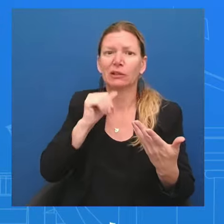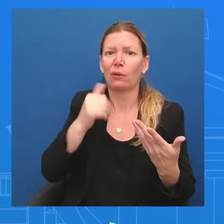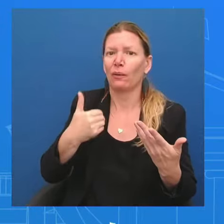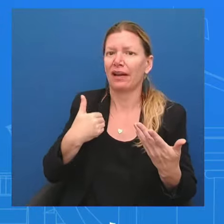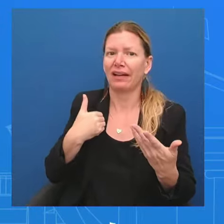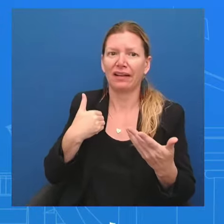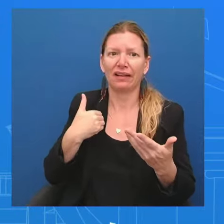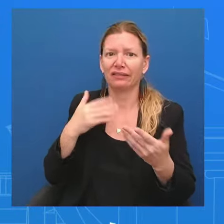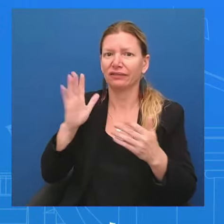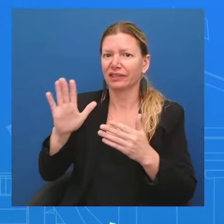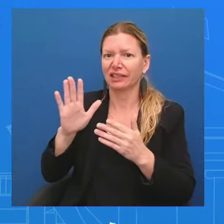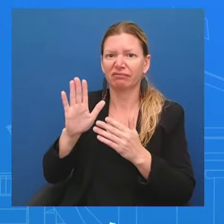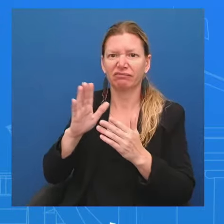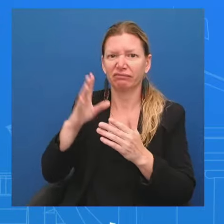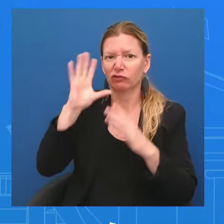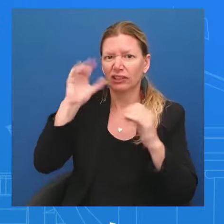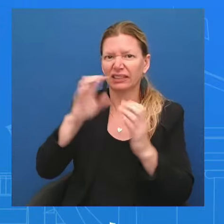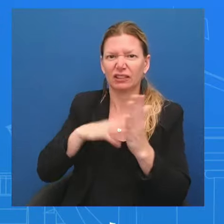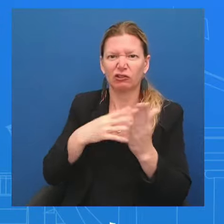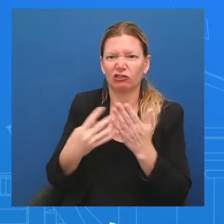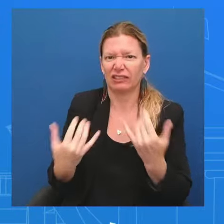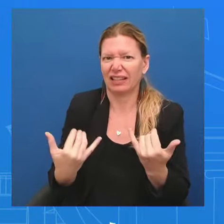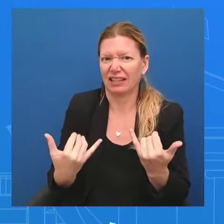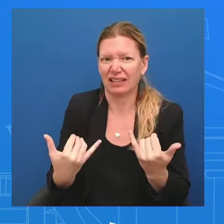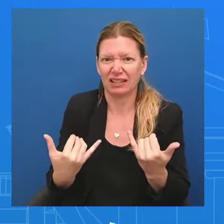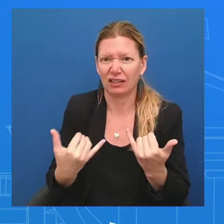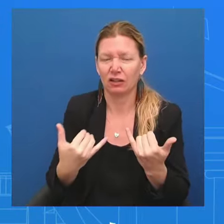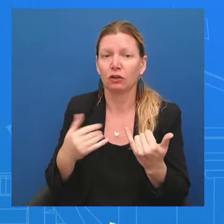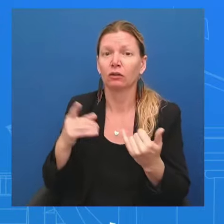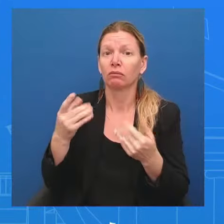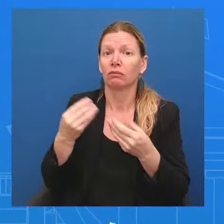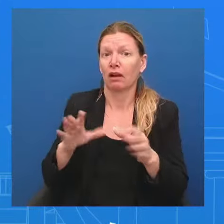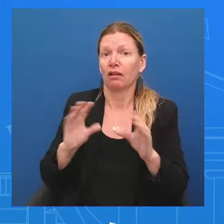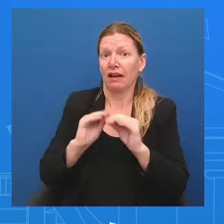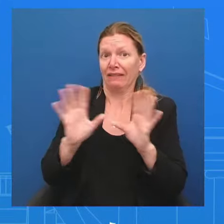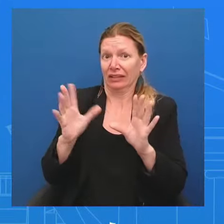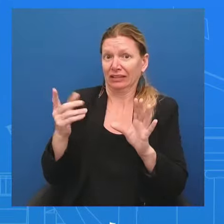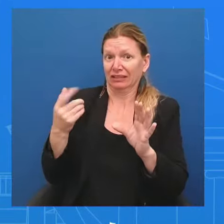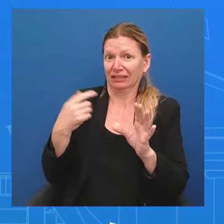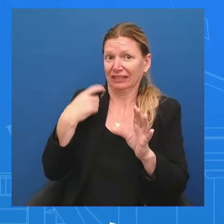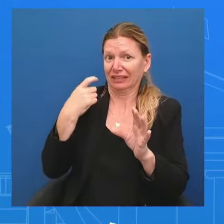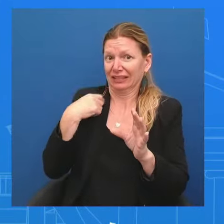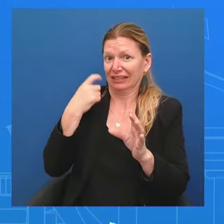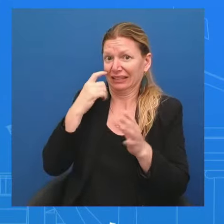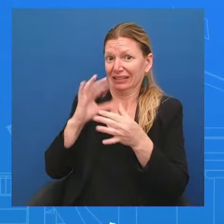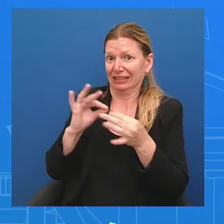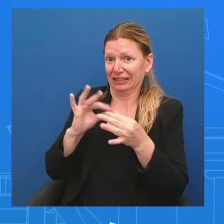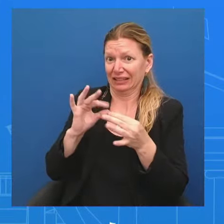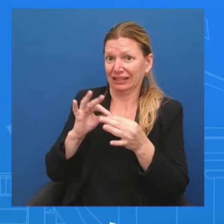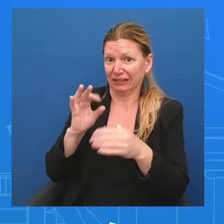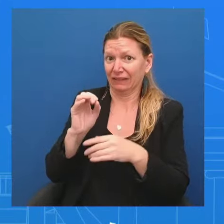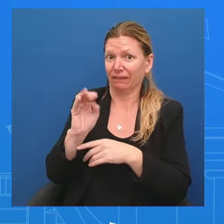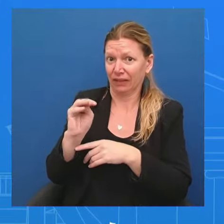and how we are there for the states that have been impacted by this horrible storm.